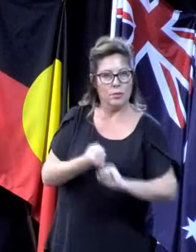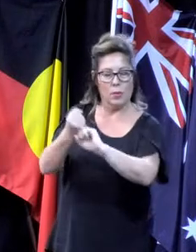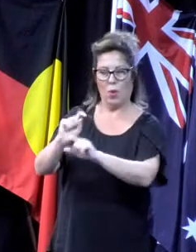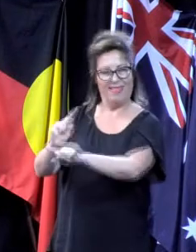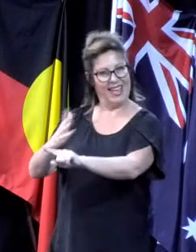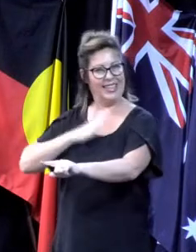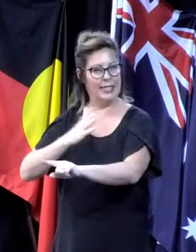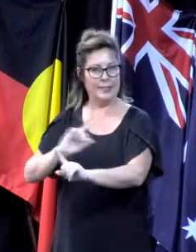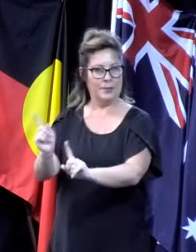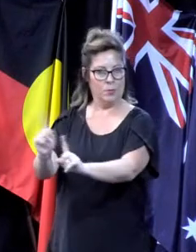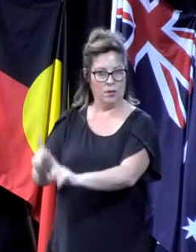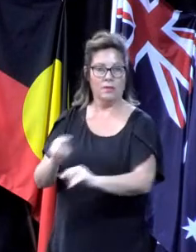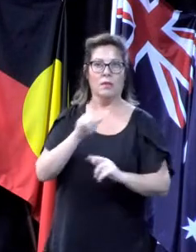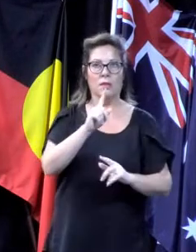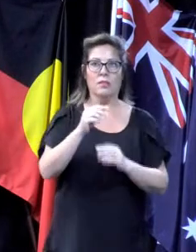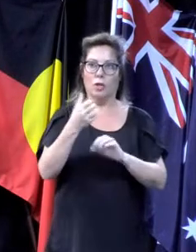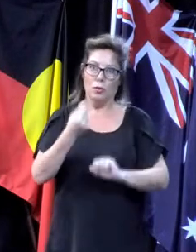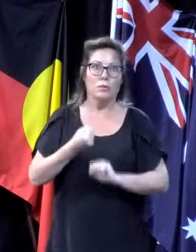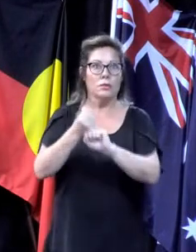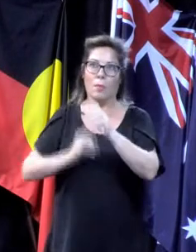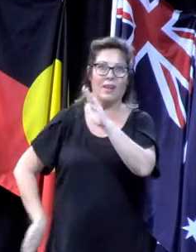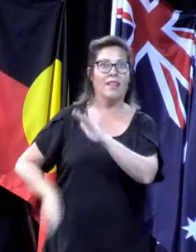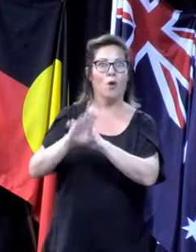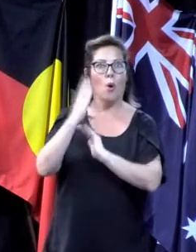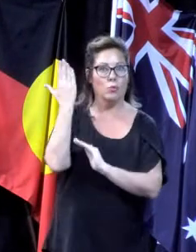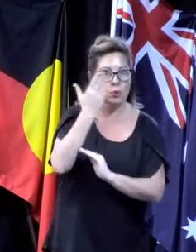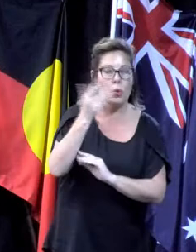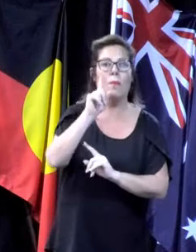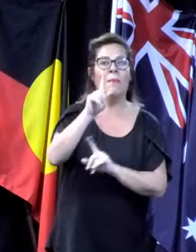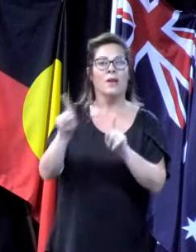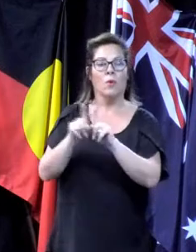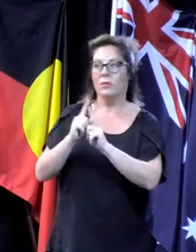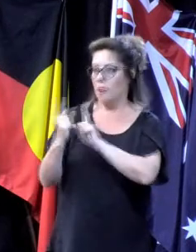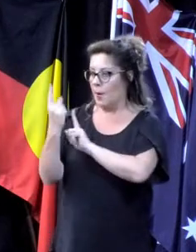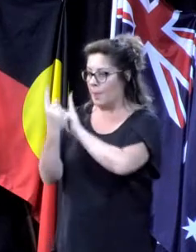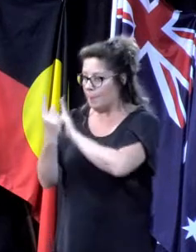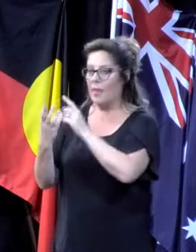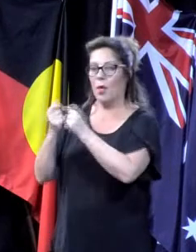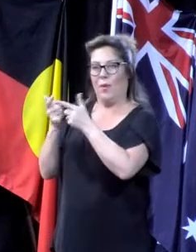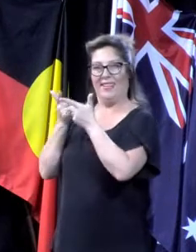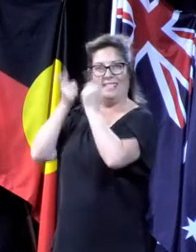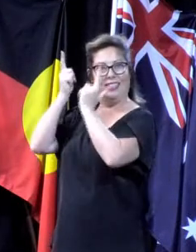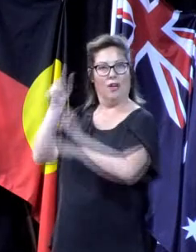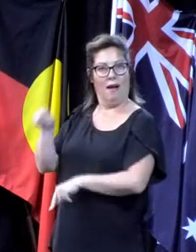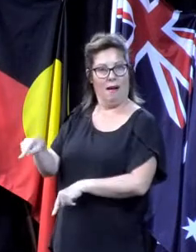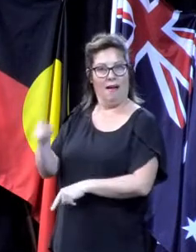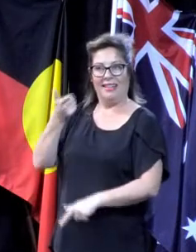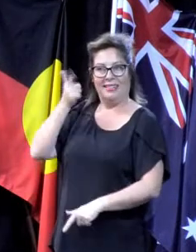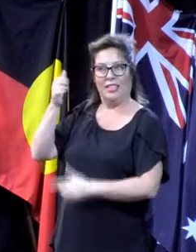at the classroom teacher level, as well, and coaching and skilling them about how to transform their pedagogy and their practice to ensure that